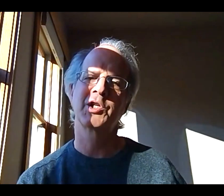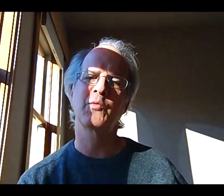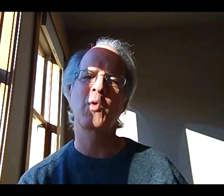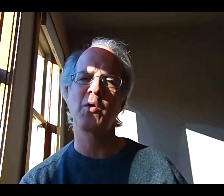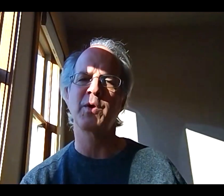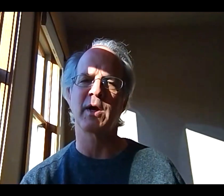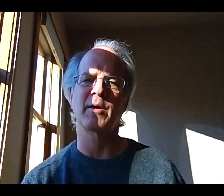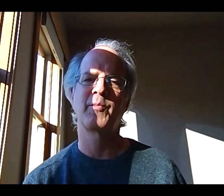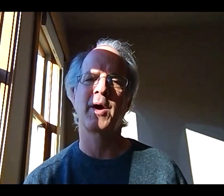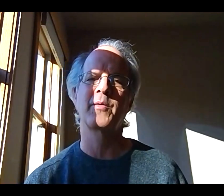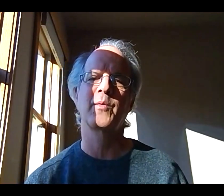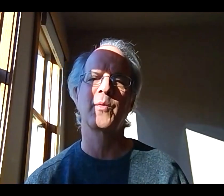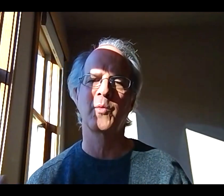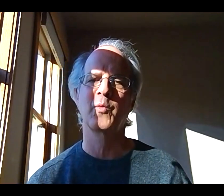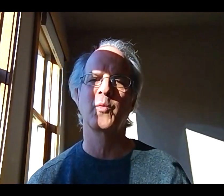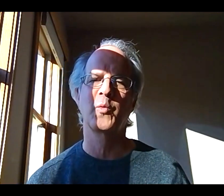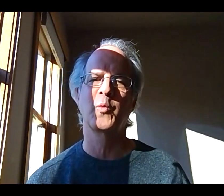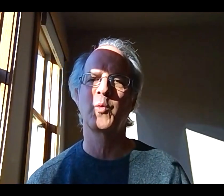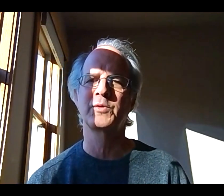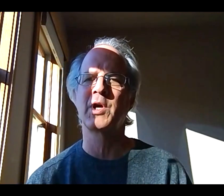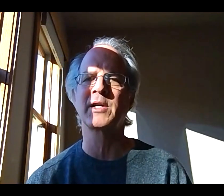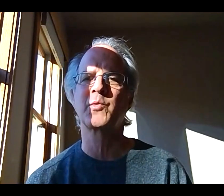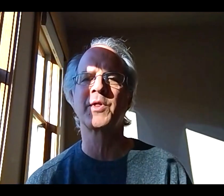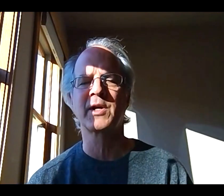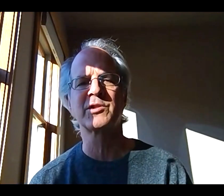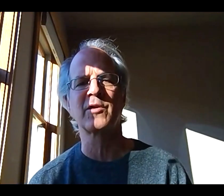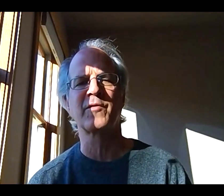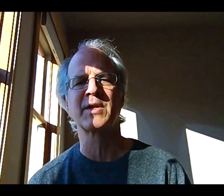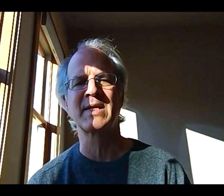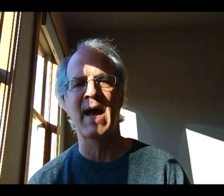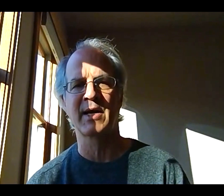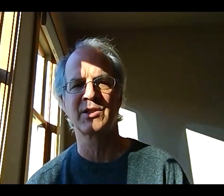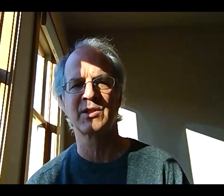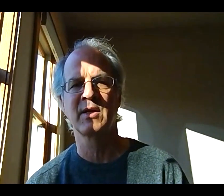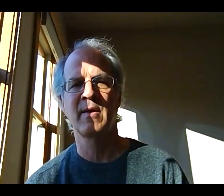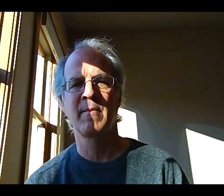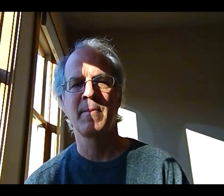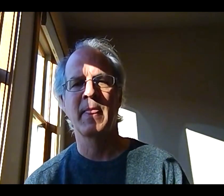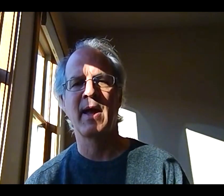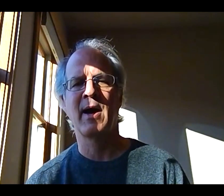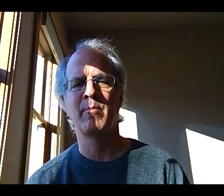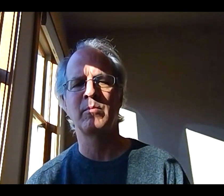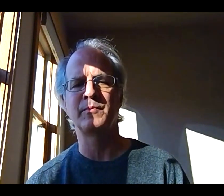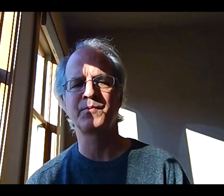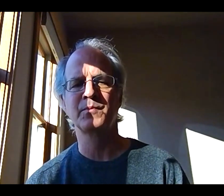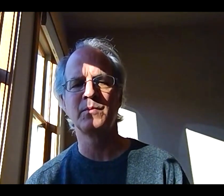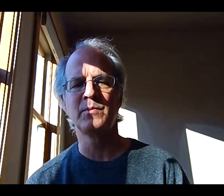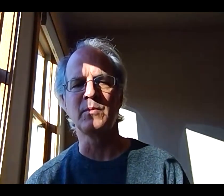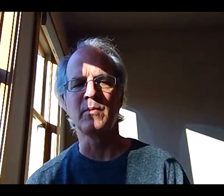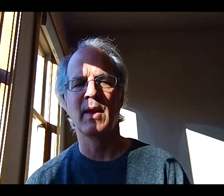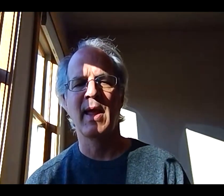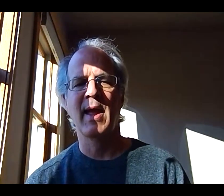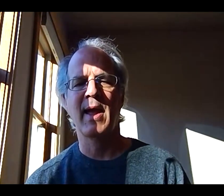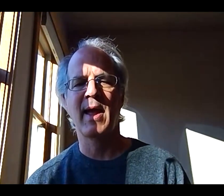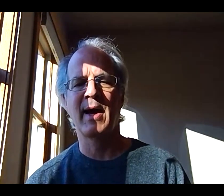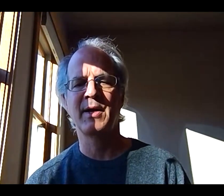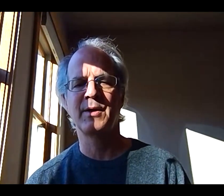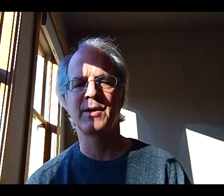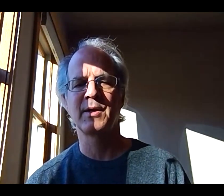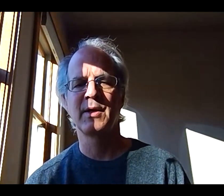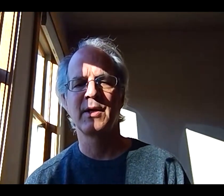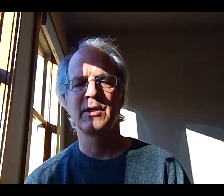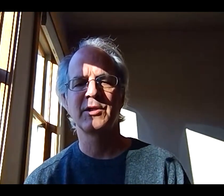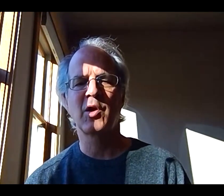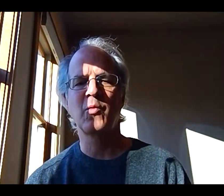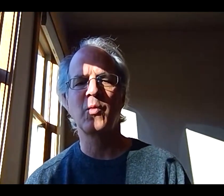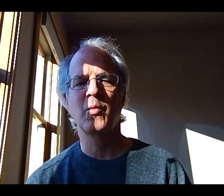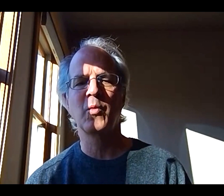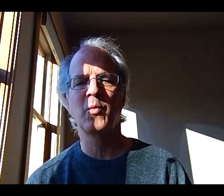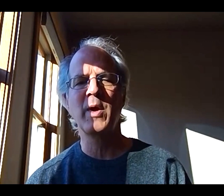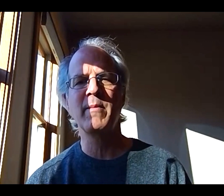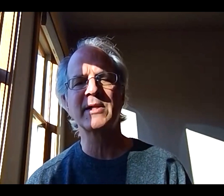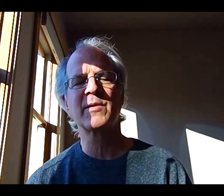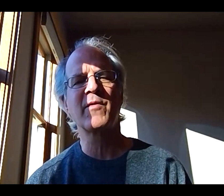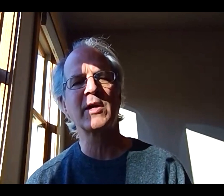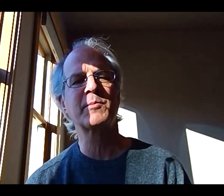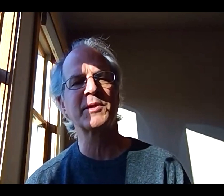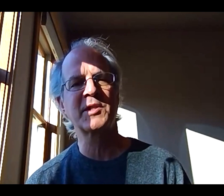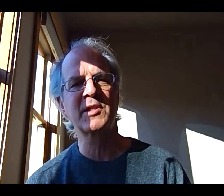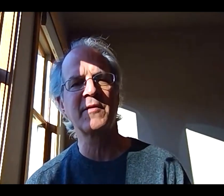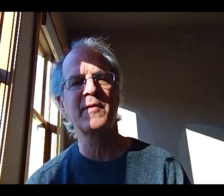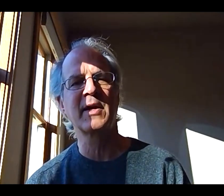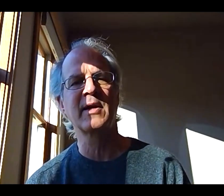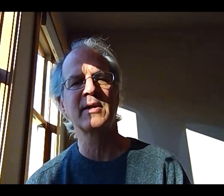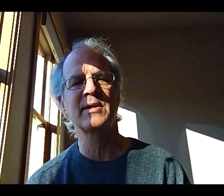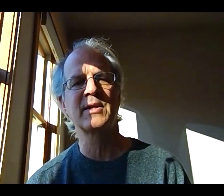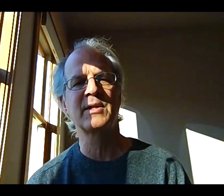she wrote it, but just with a concern for the text. And so we made some very specific